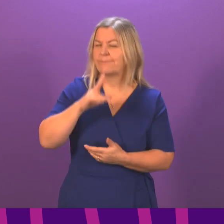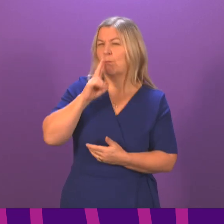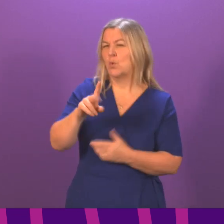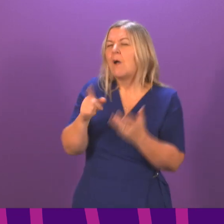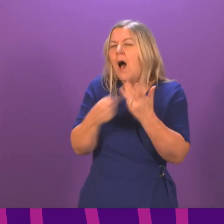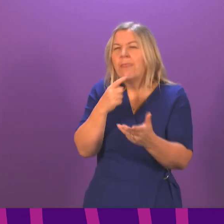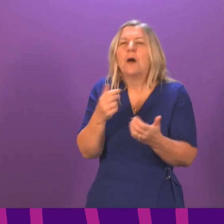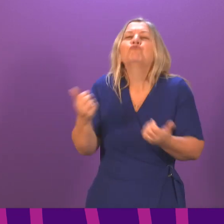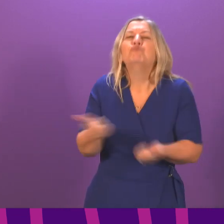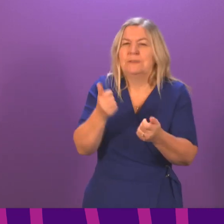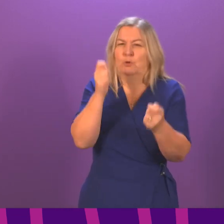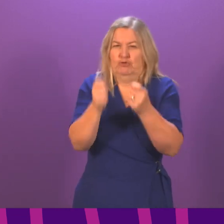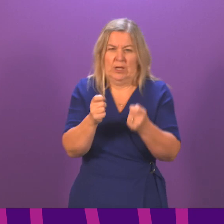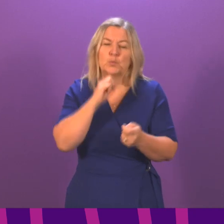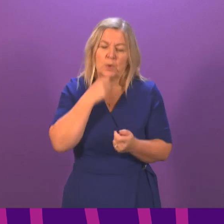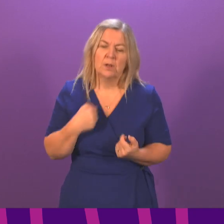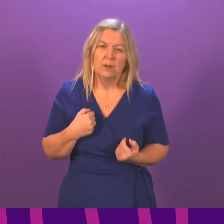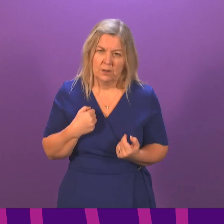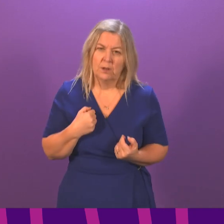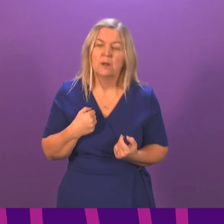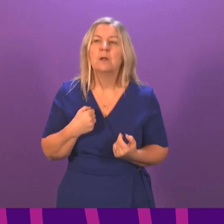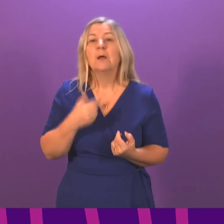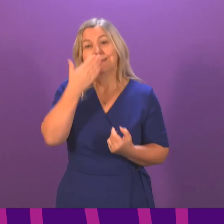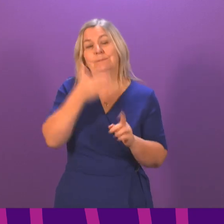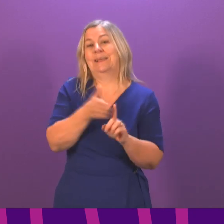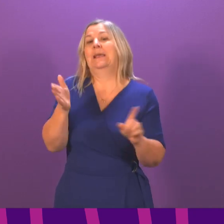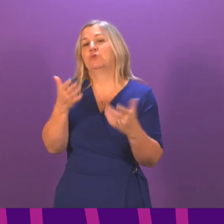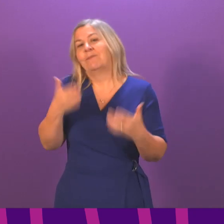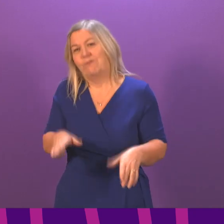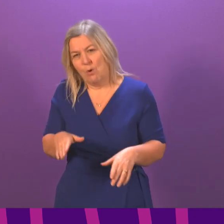circumstances. There is, of course, a general exemption for exceptional circumstances in